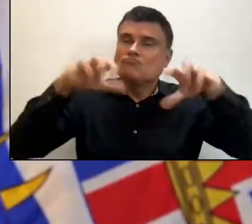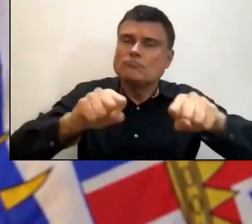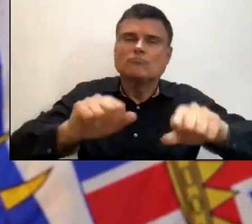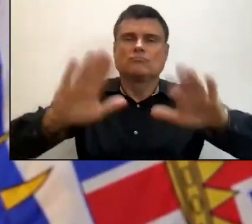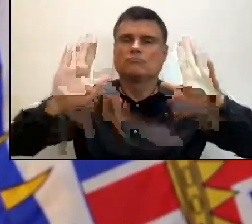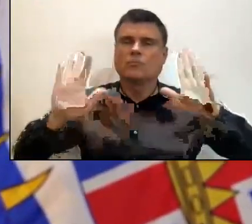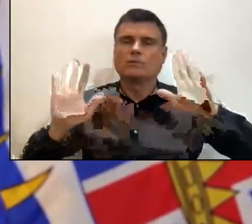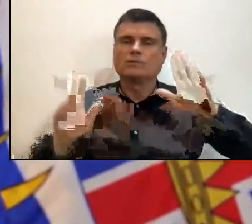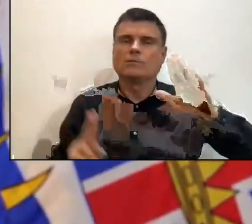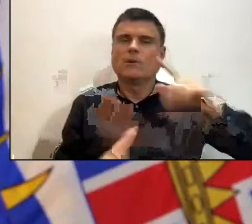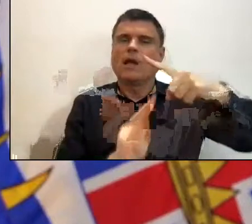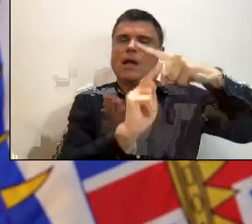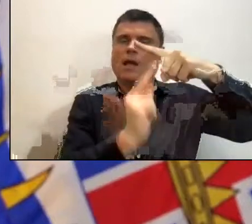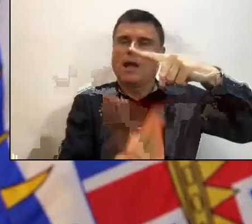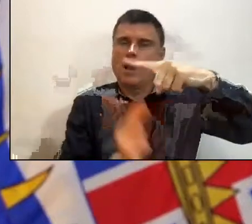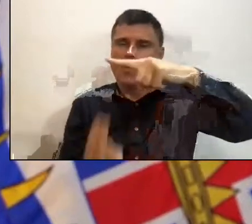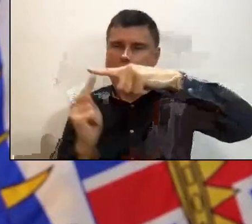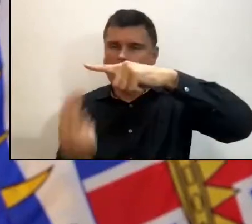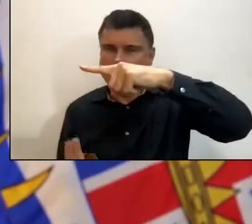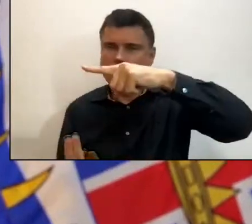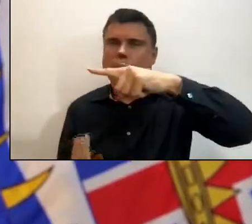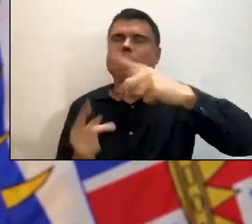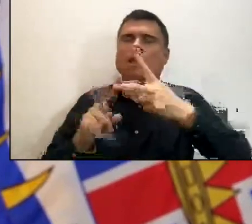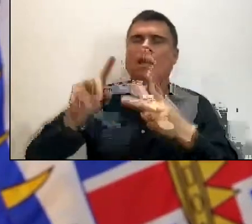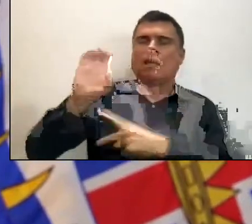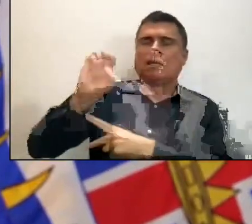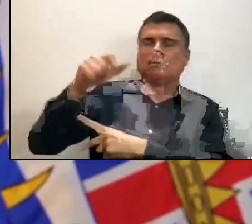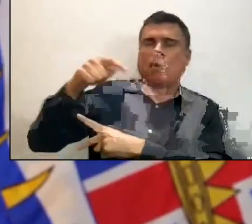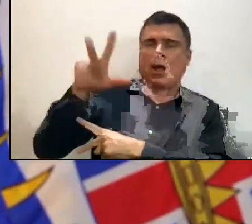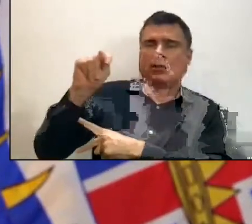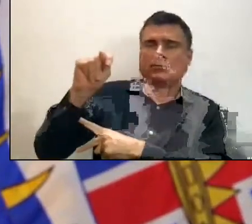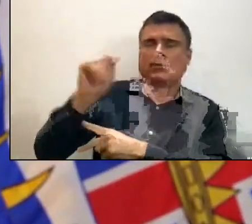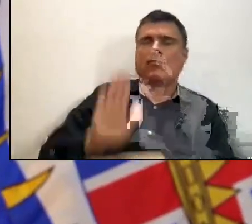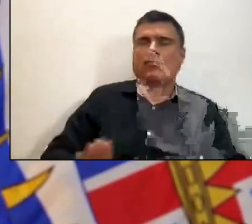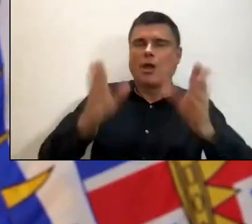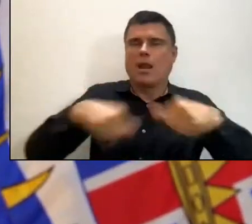ect at whaveeen throughnd tthink abouwhere